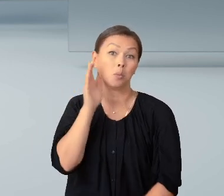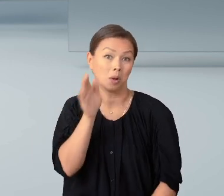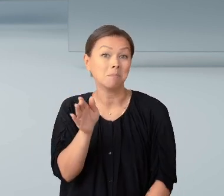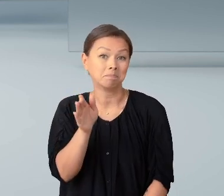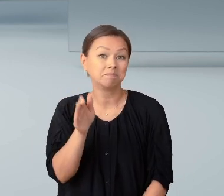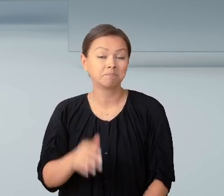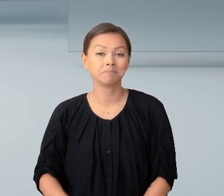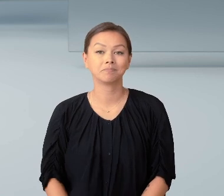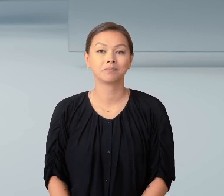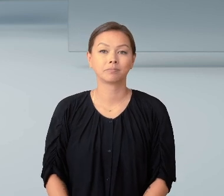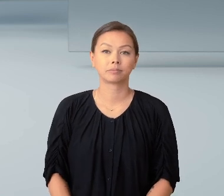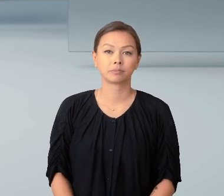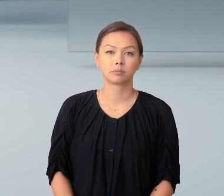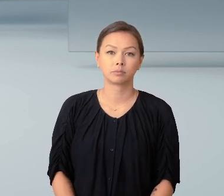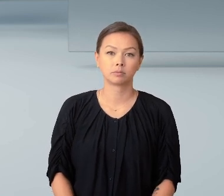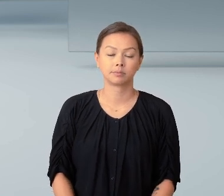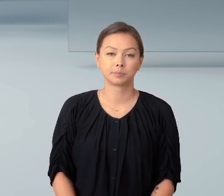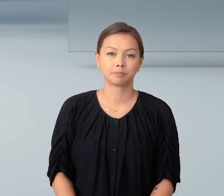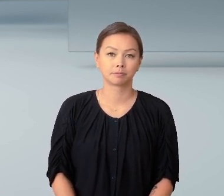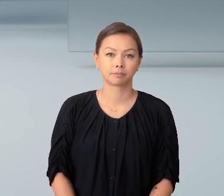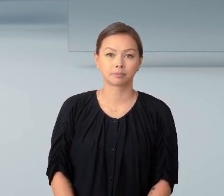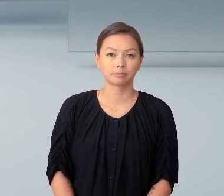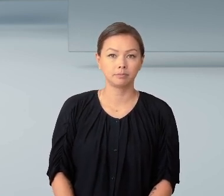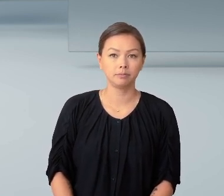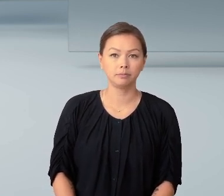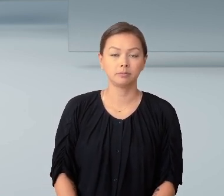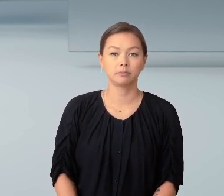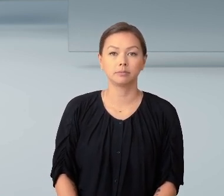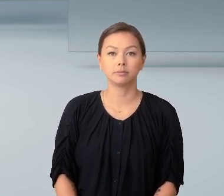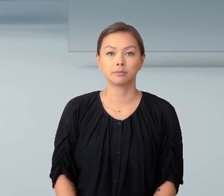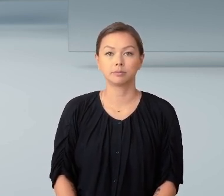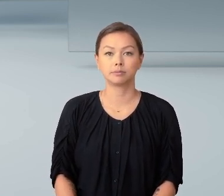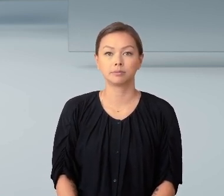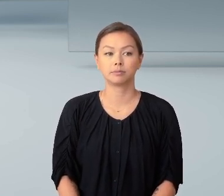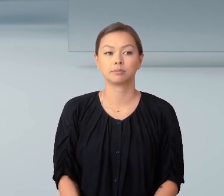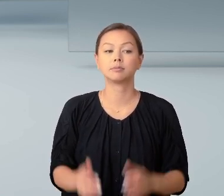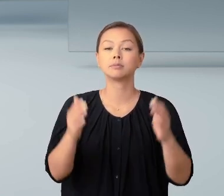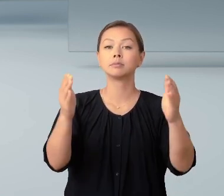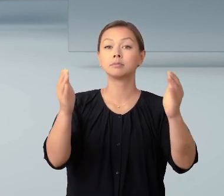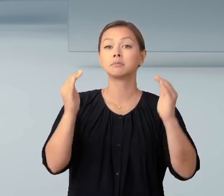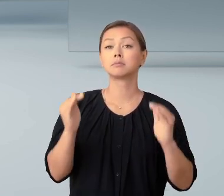Imagine now if I wanna just kind of further look at some specific